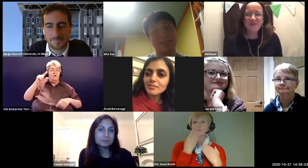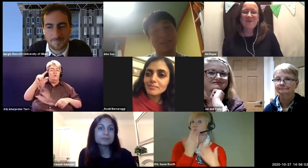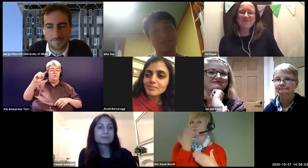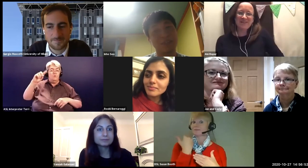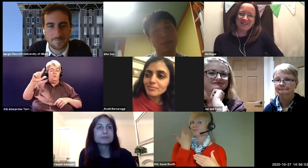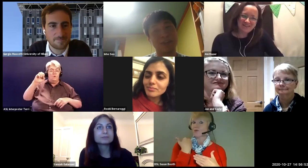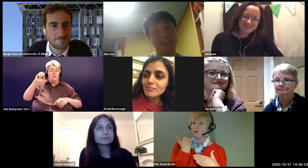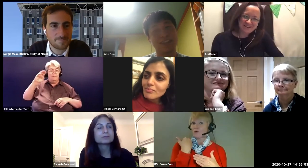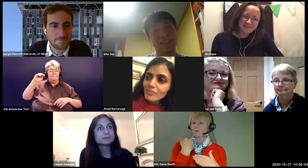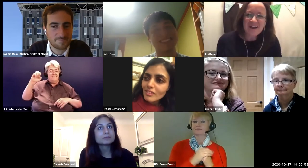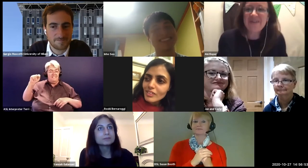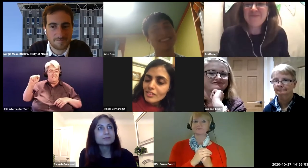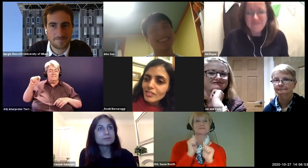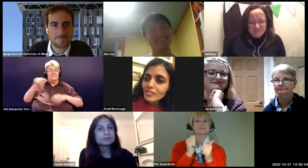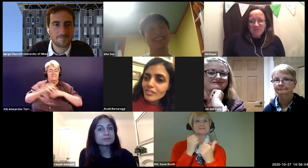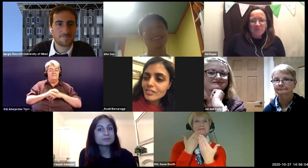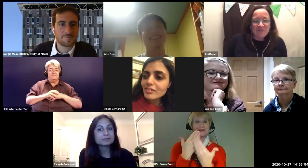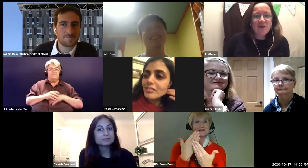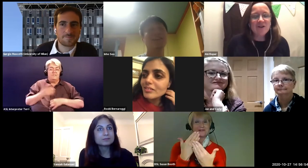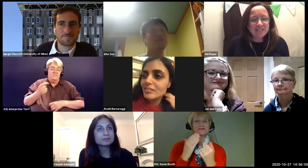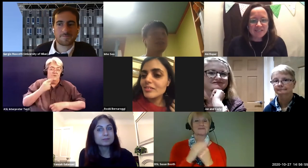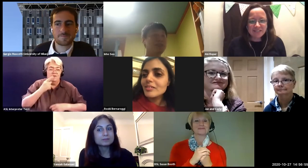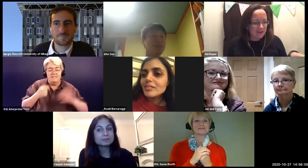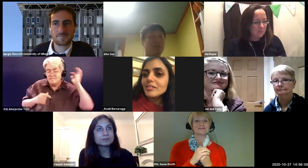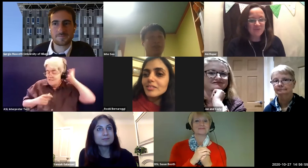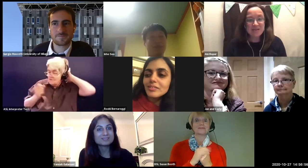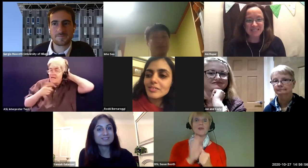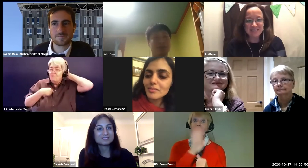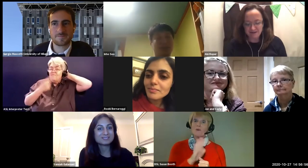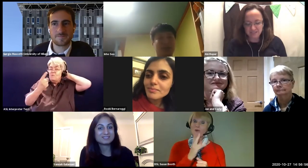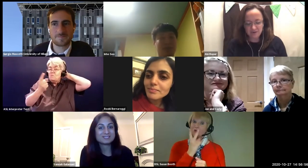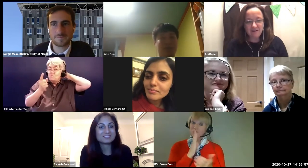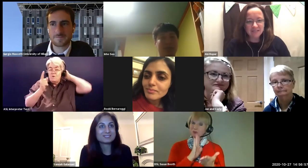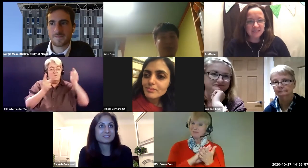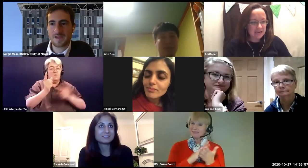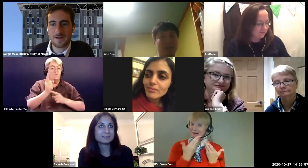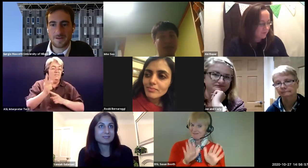oh thank you yeah until we've got just a couple of minutes now and I just want to ask everyone